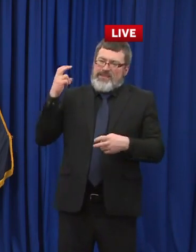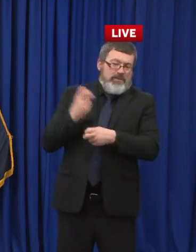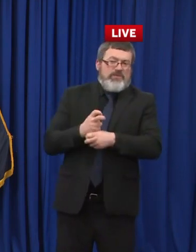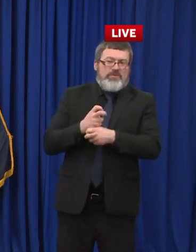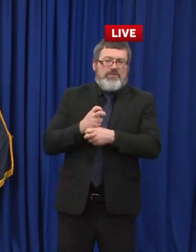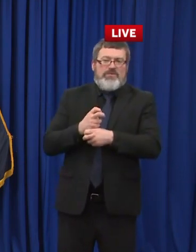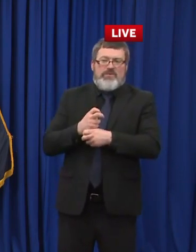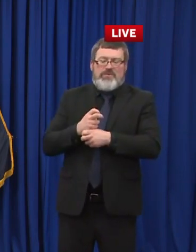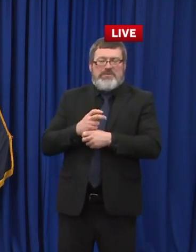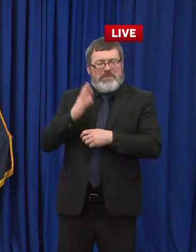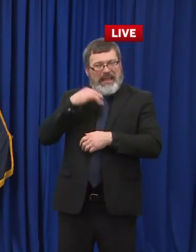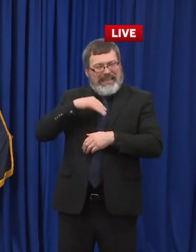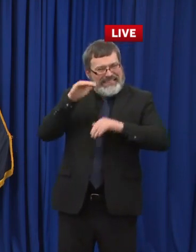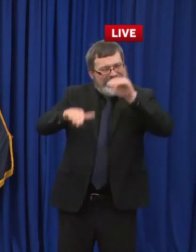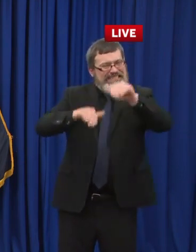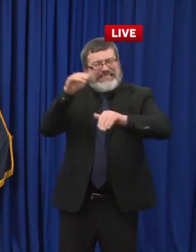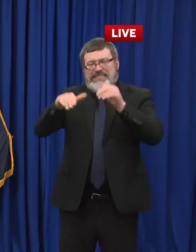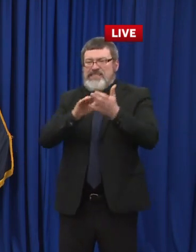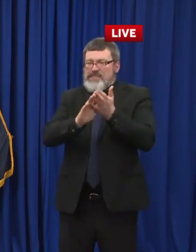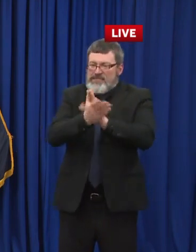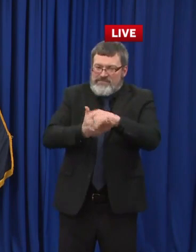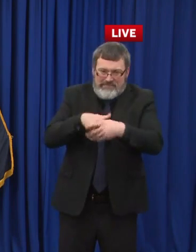YOU GET THIS REAL DOMINO EFFECT.